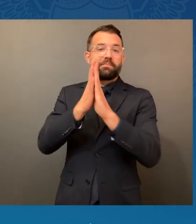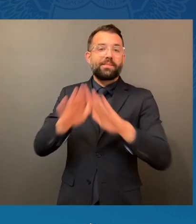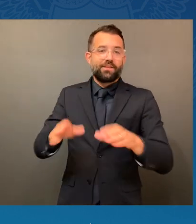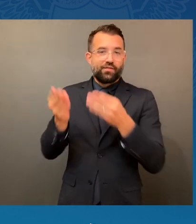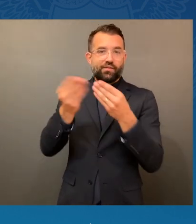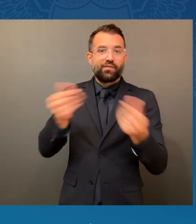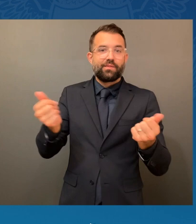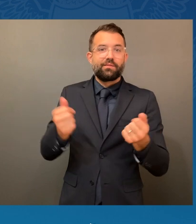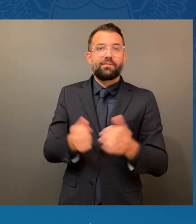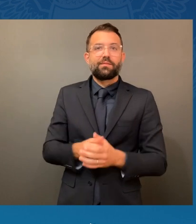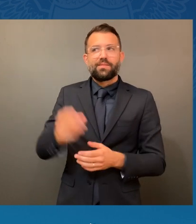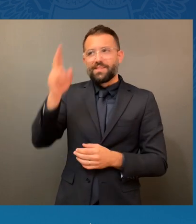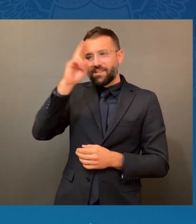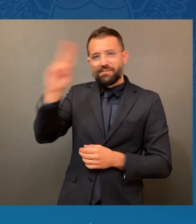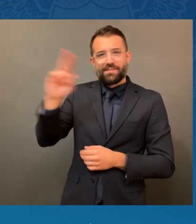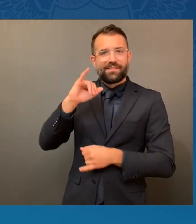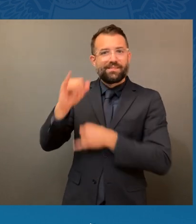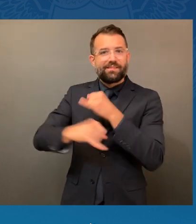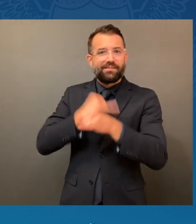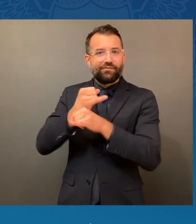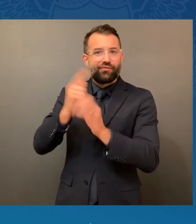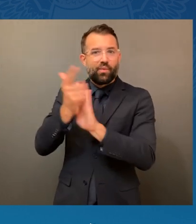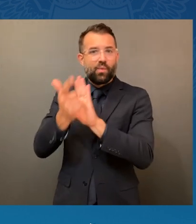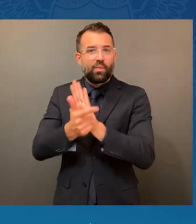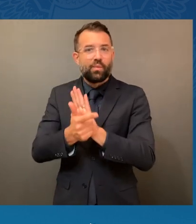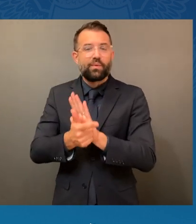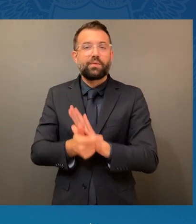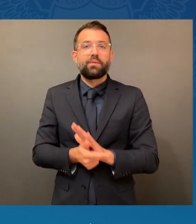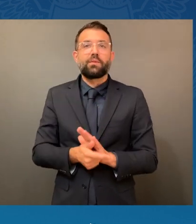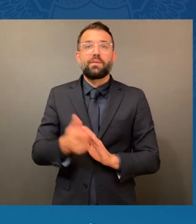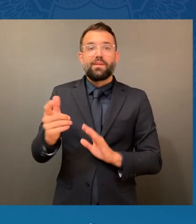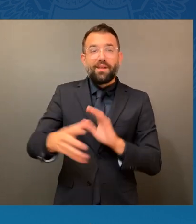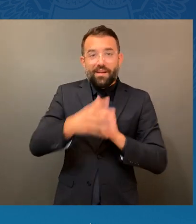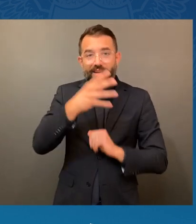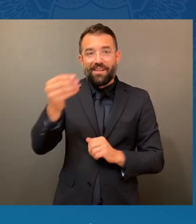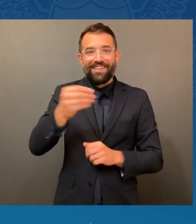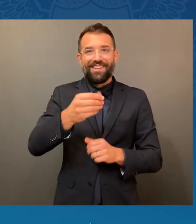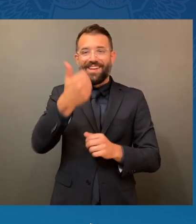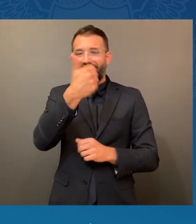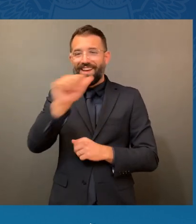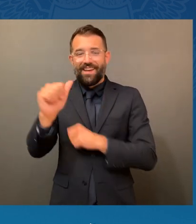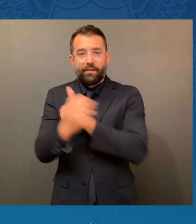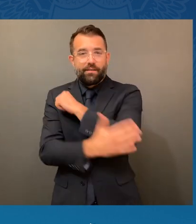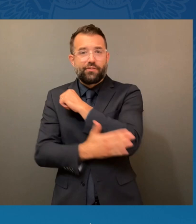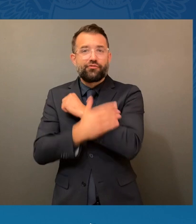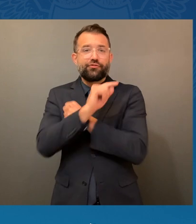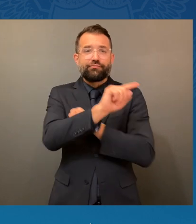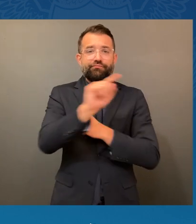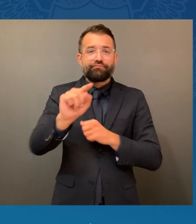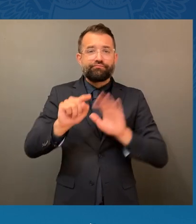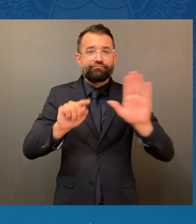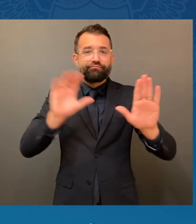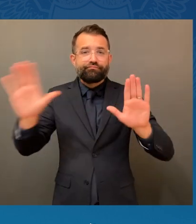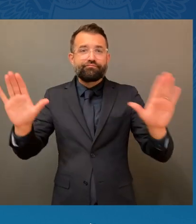and the right of all nations to make their own choices free from coercion.